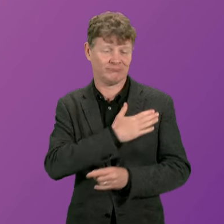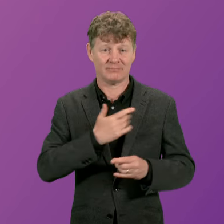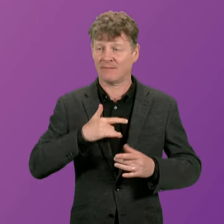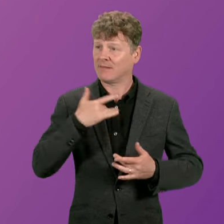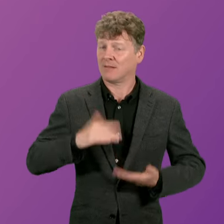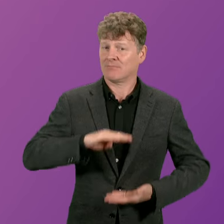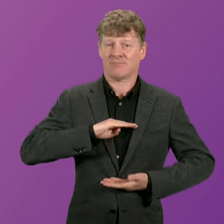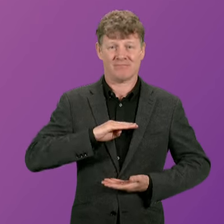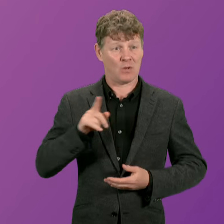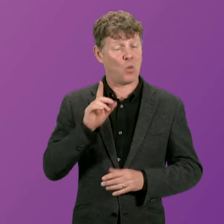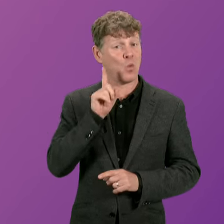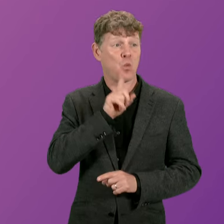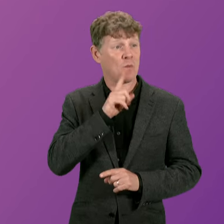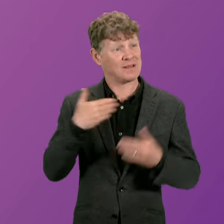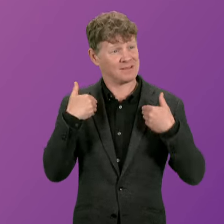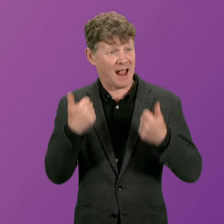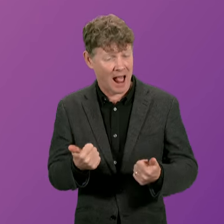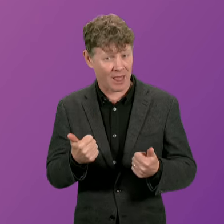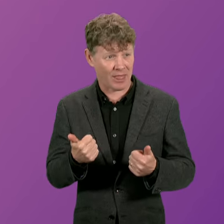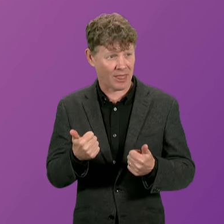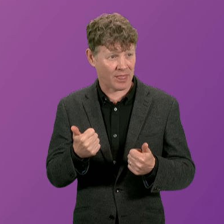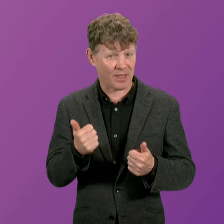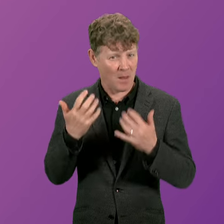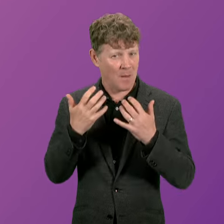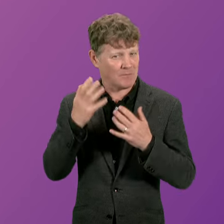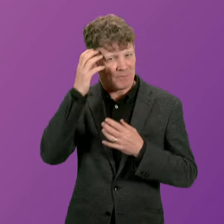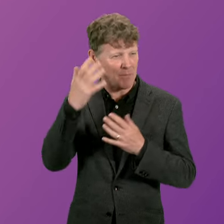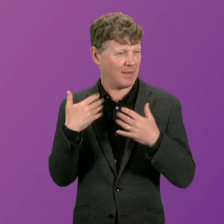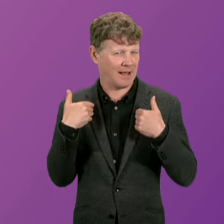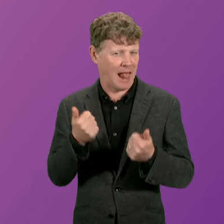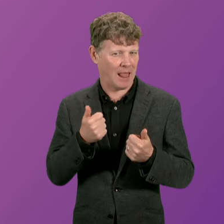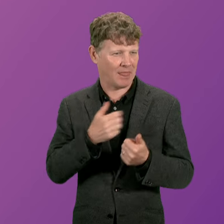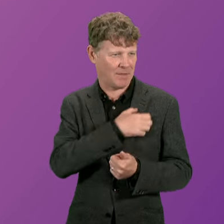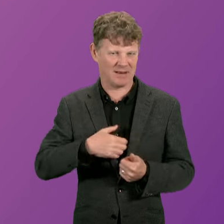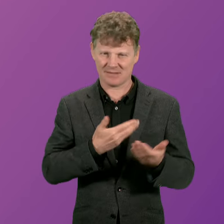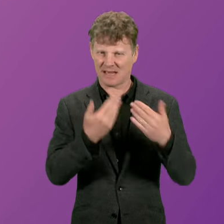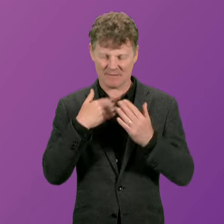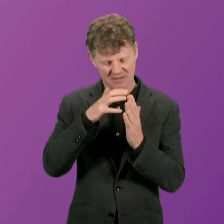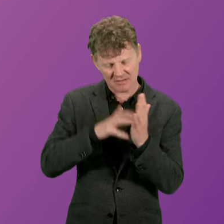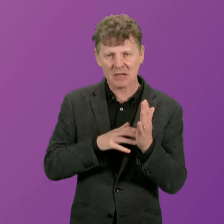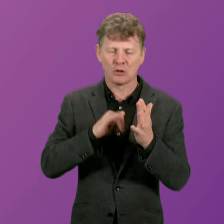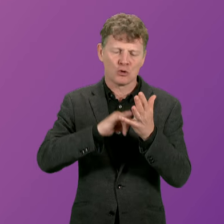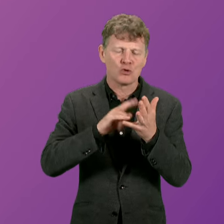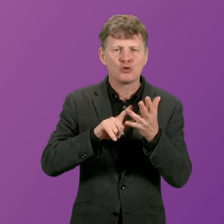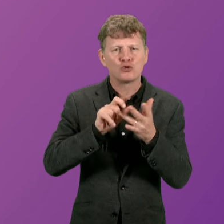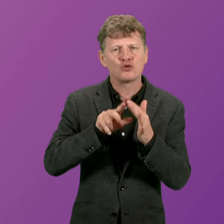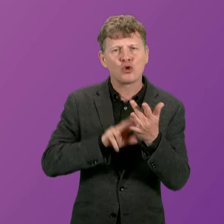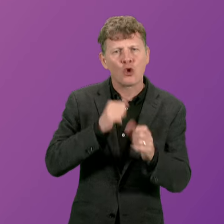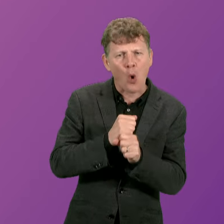the Minister for Public Health and Women’s Health, telling us about scoping inquiries and writing